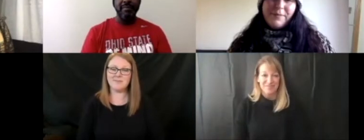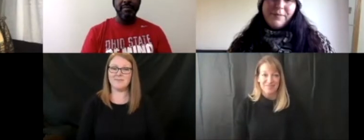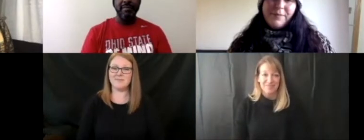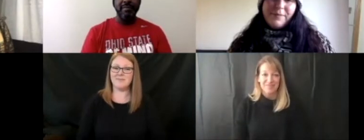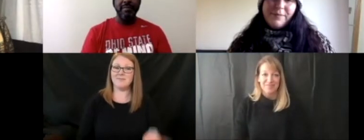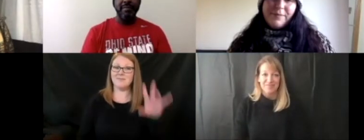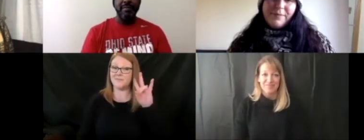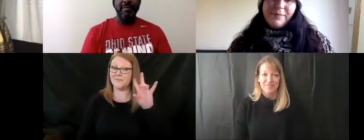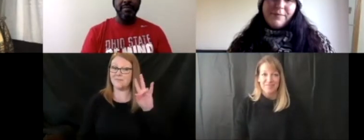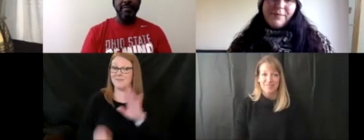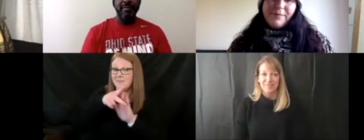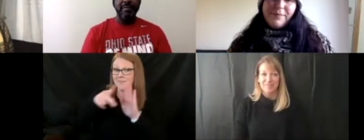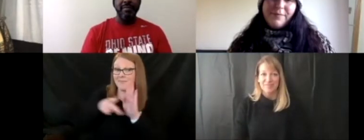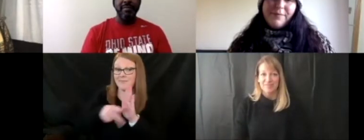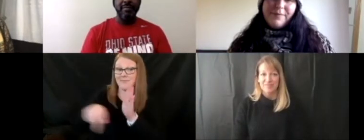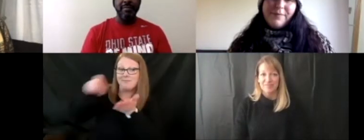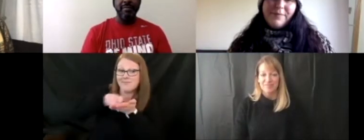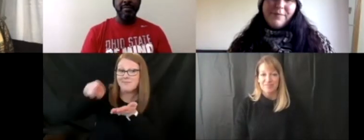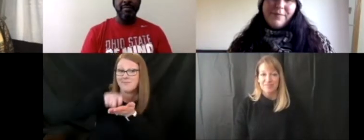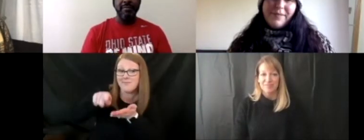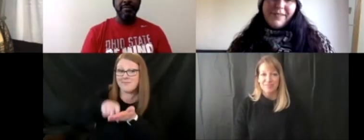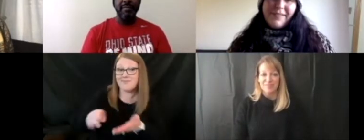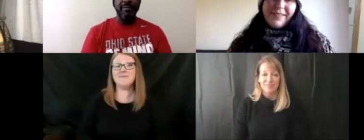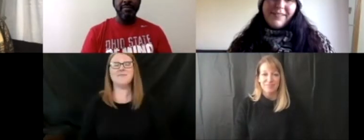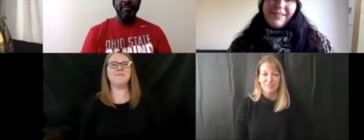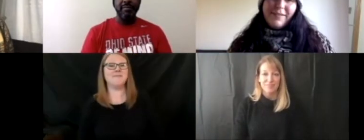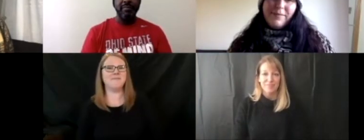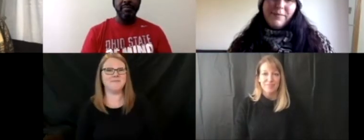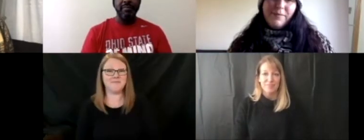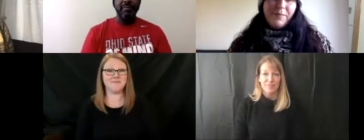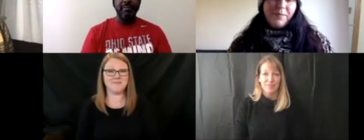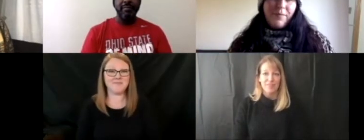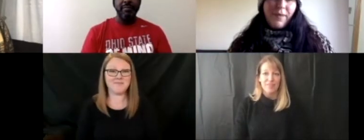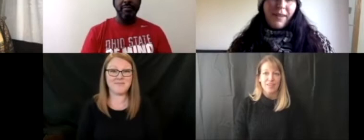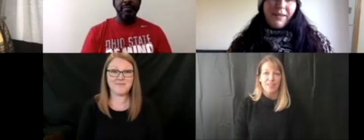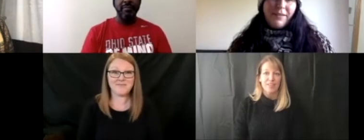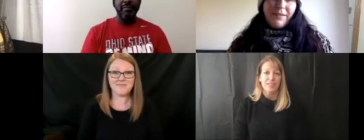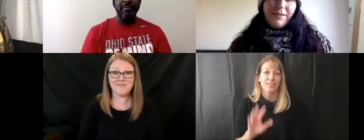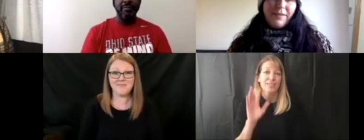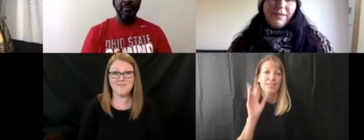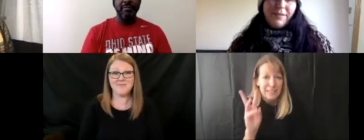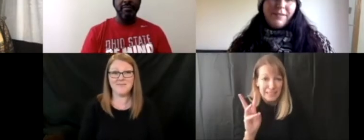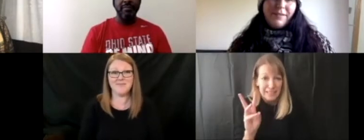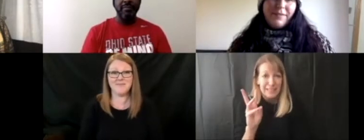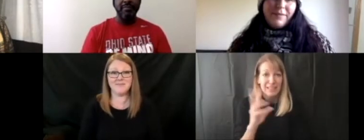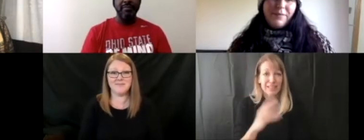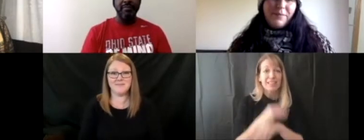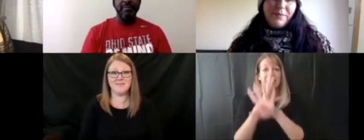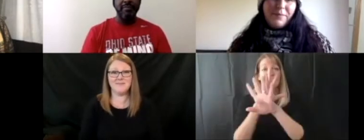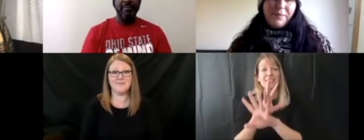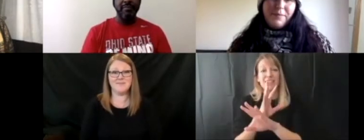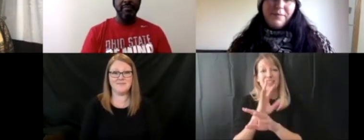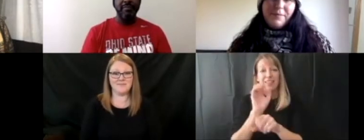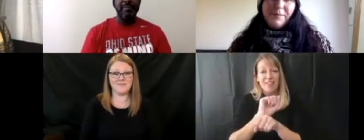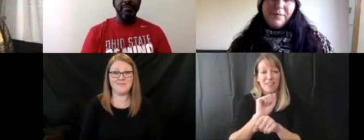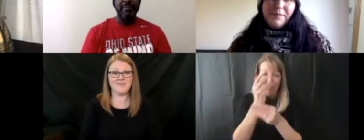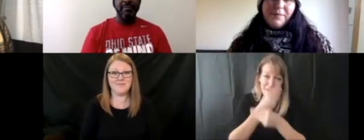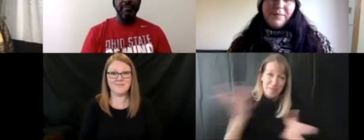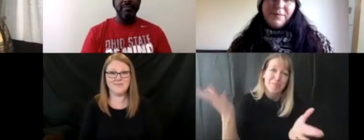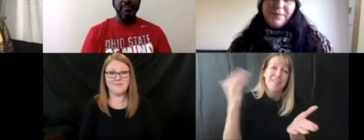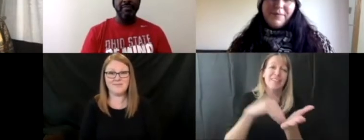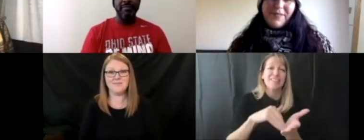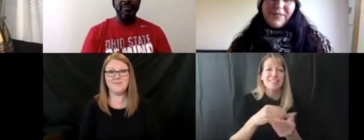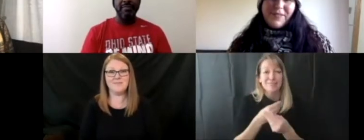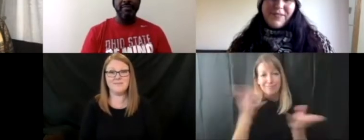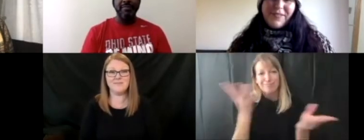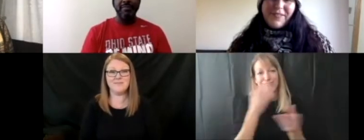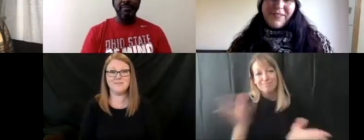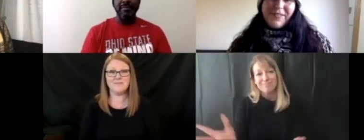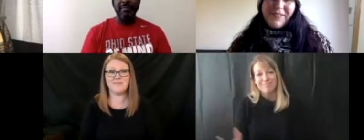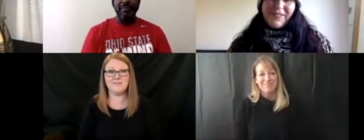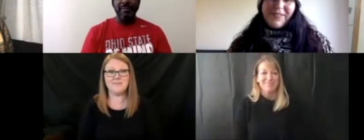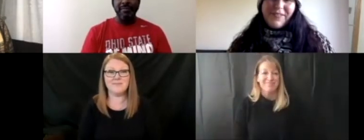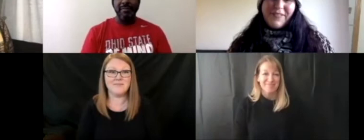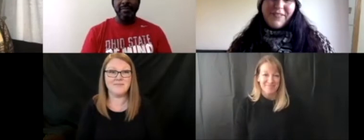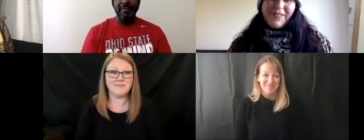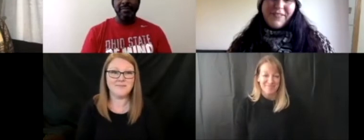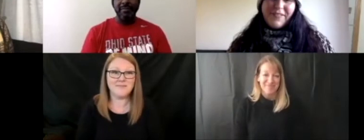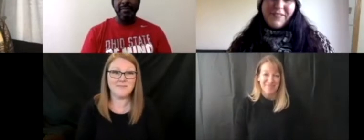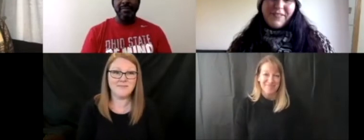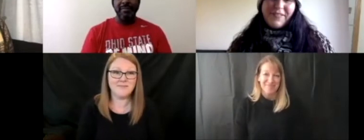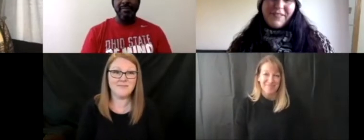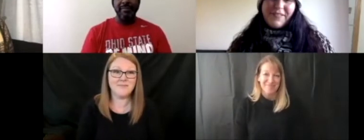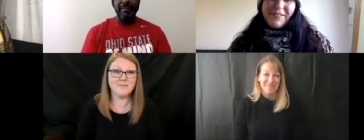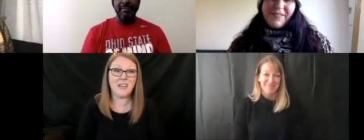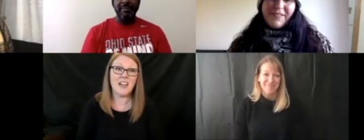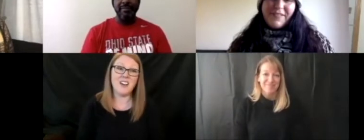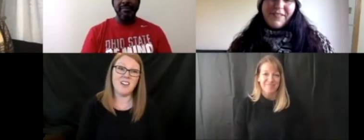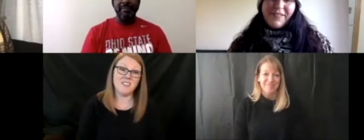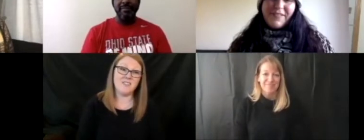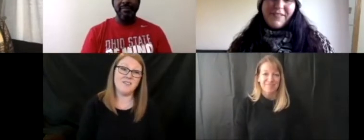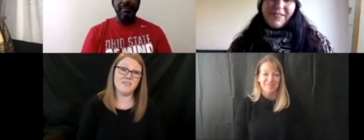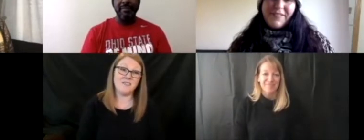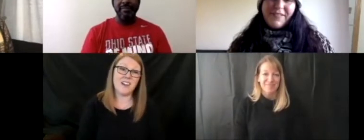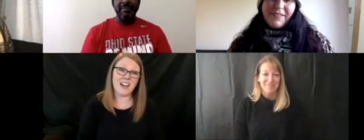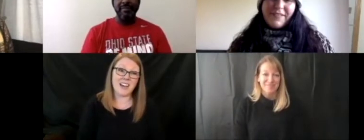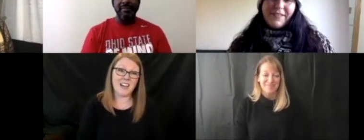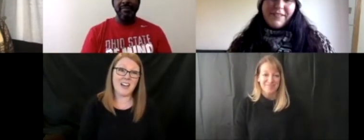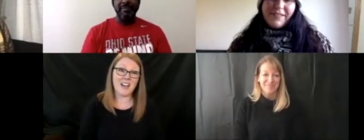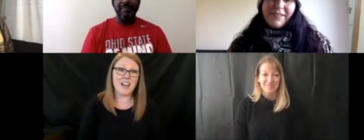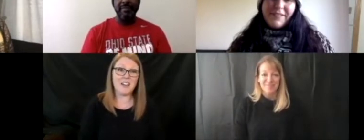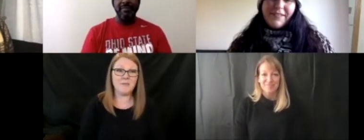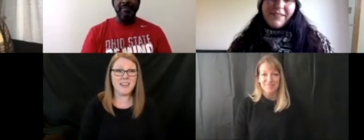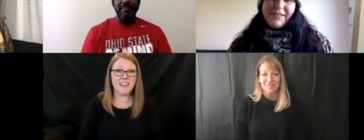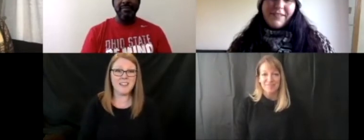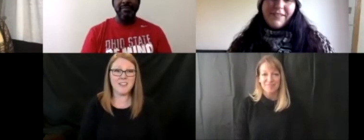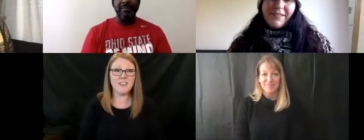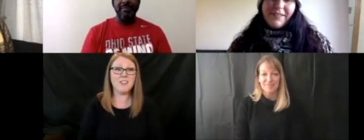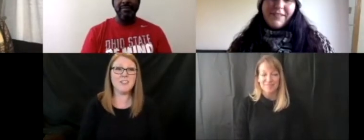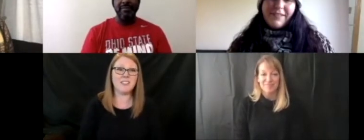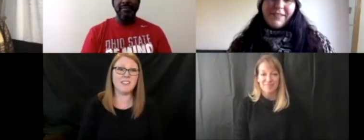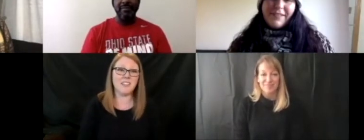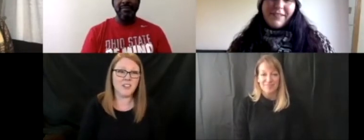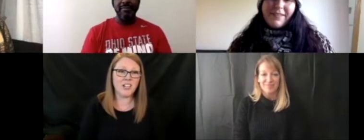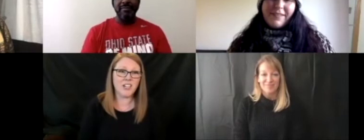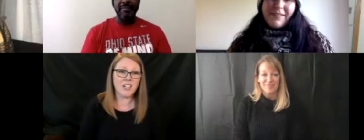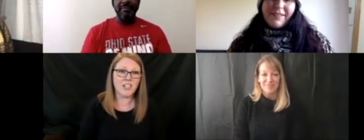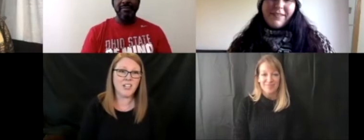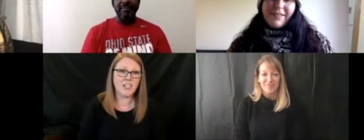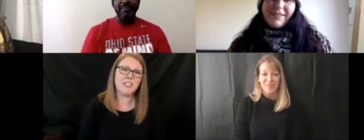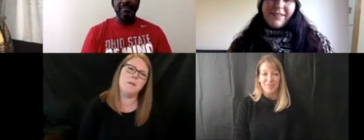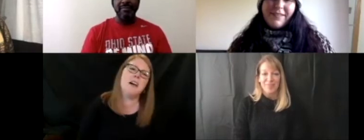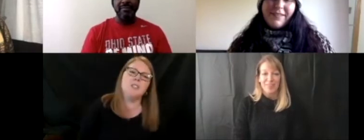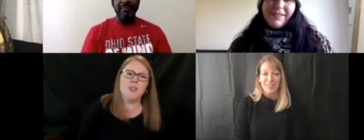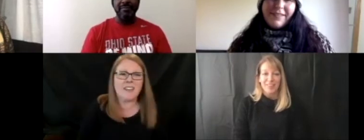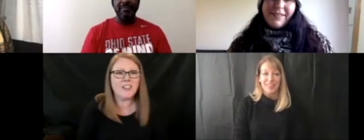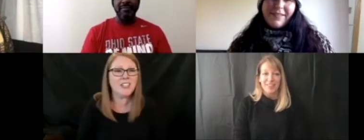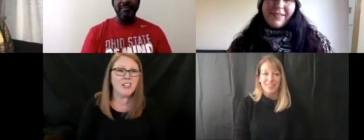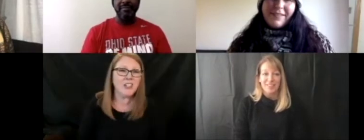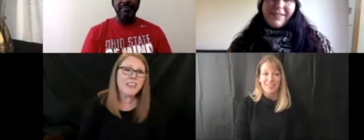seven policies for writing six telework updates five meals delivered come on drivers hurry up